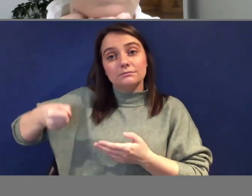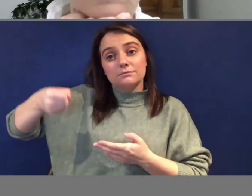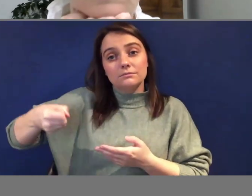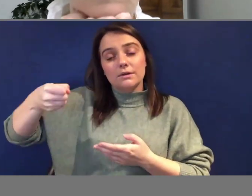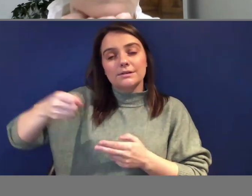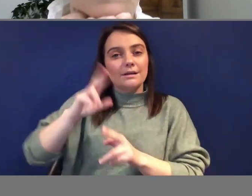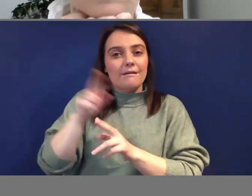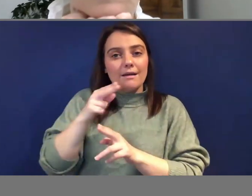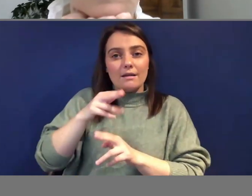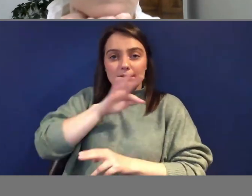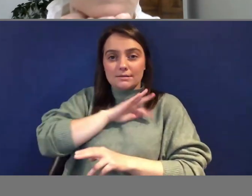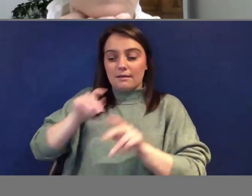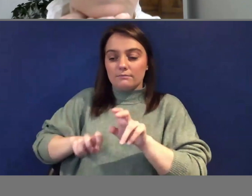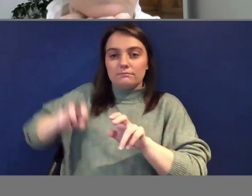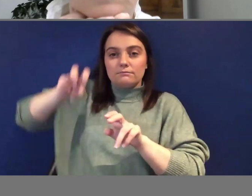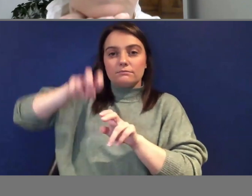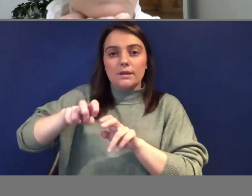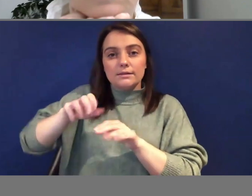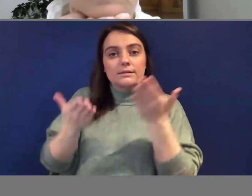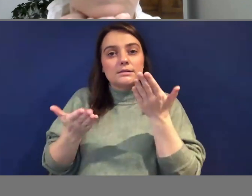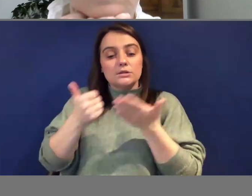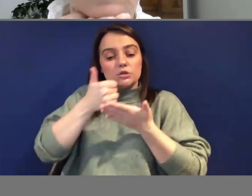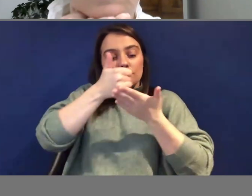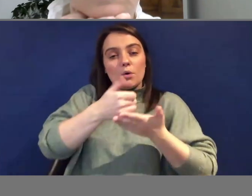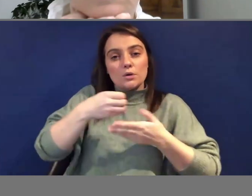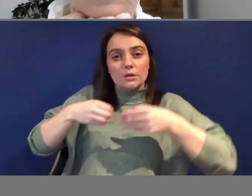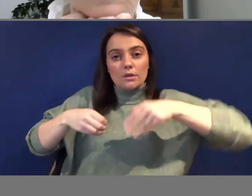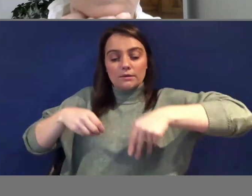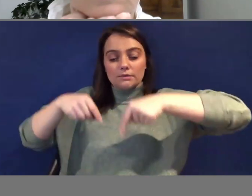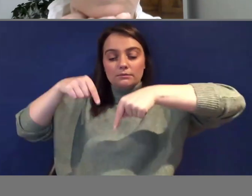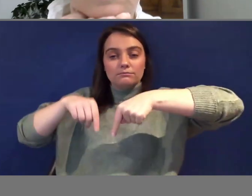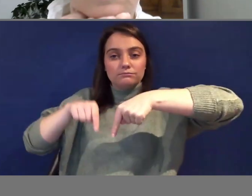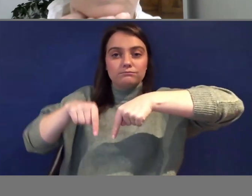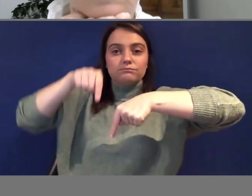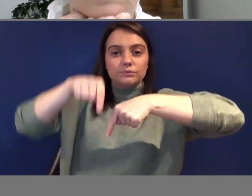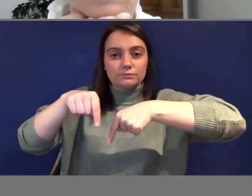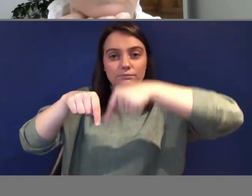lift one leg while supporting himself on the other and can only climb one step at a time